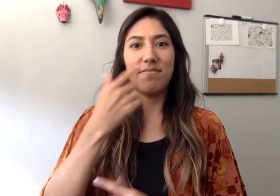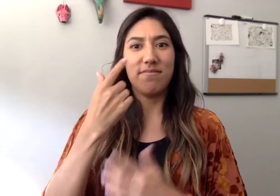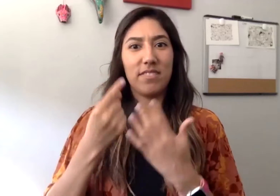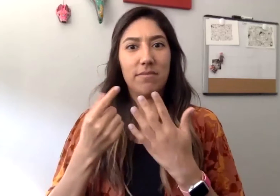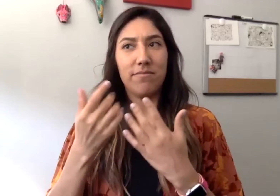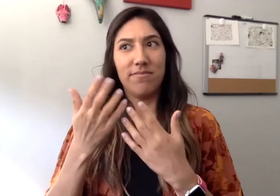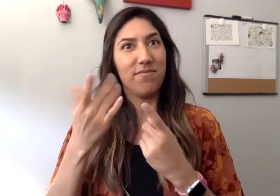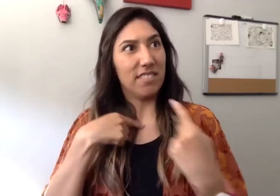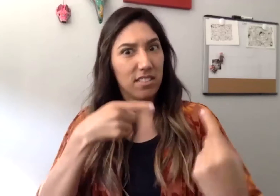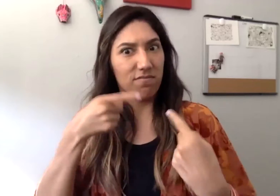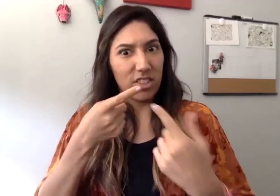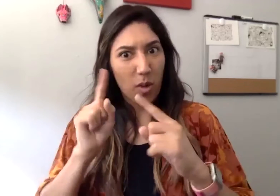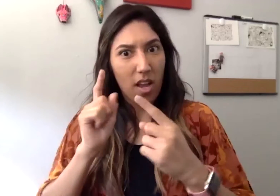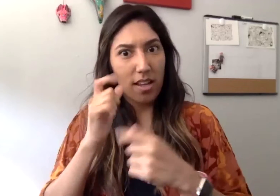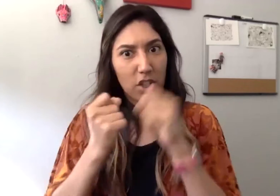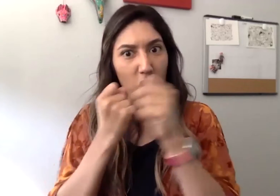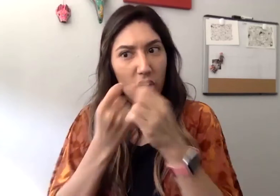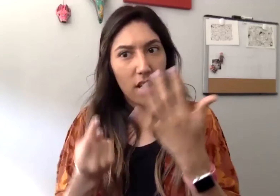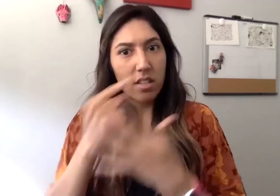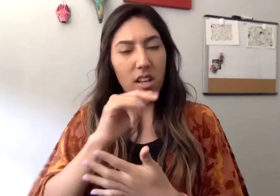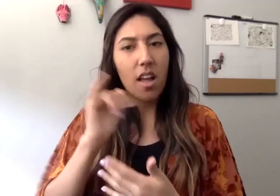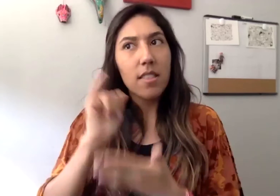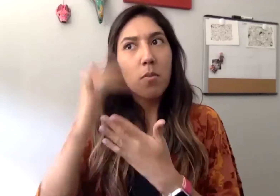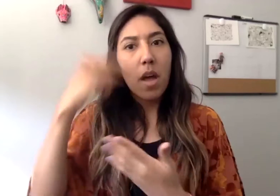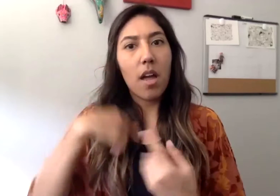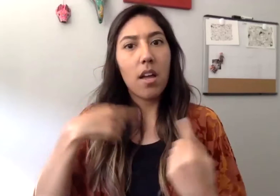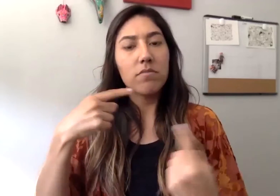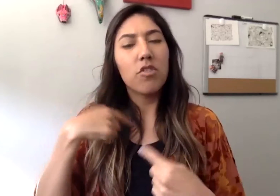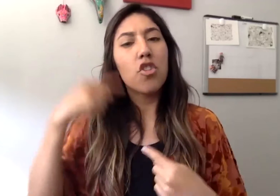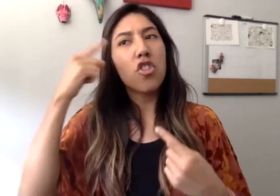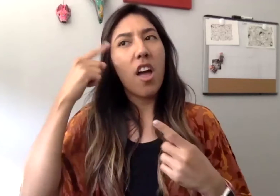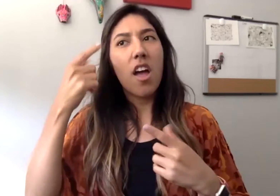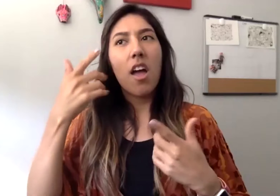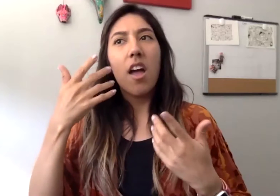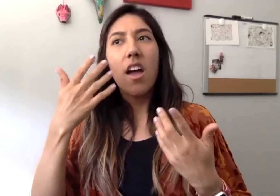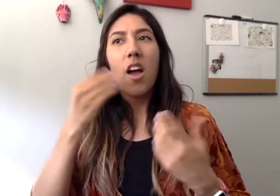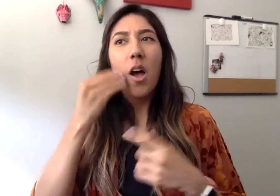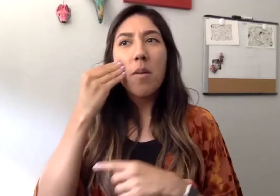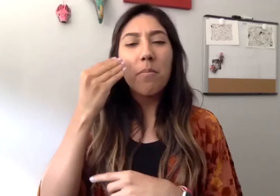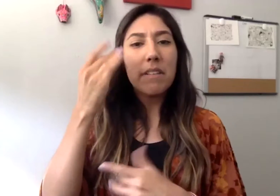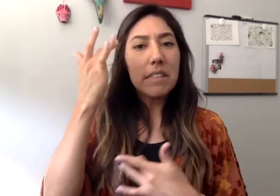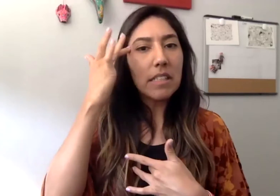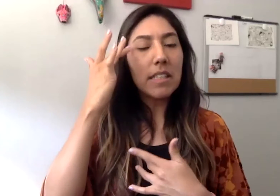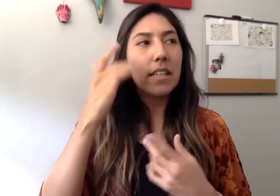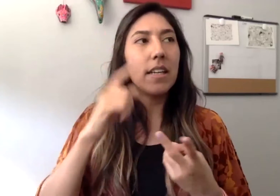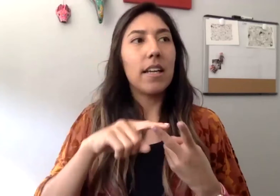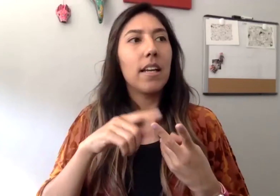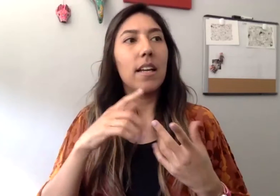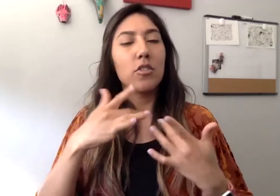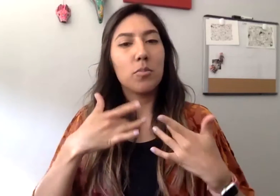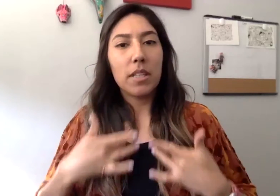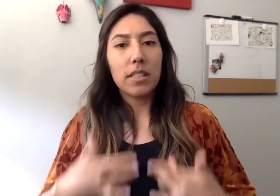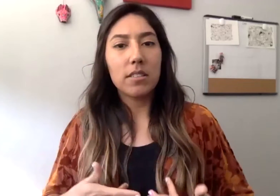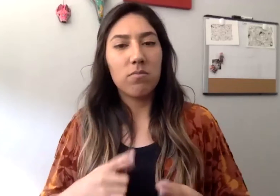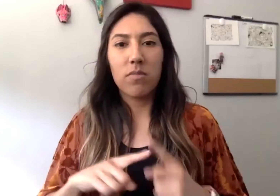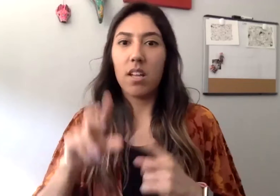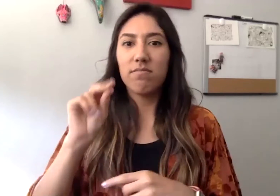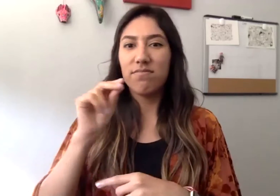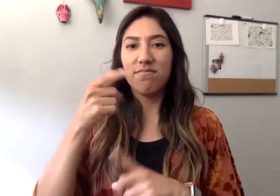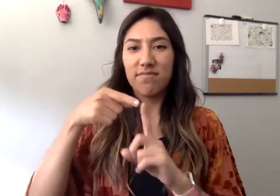very real and very serious and it was what i was suffering from while away in college,